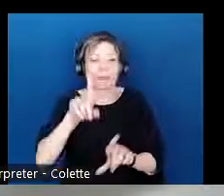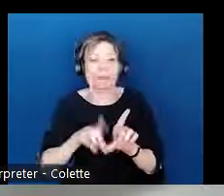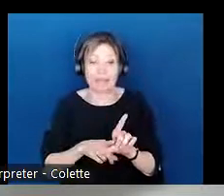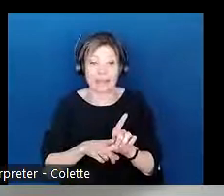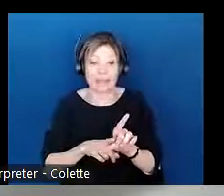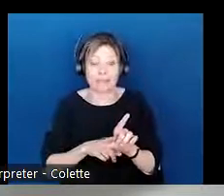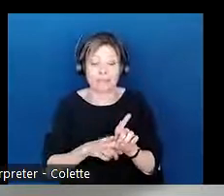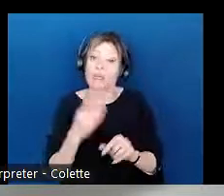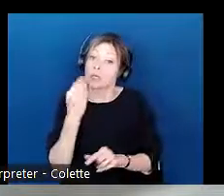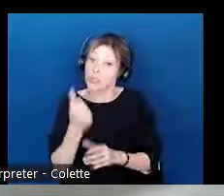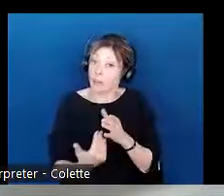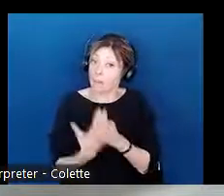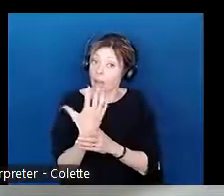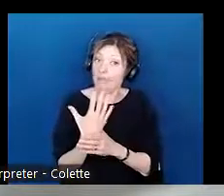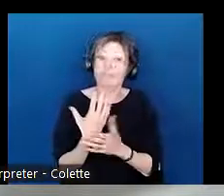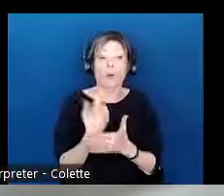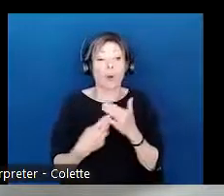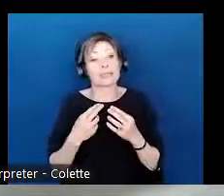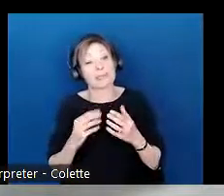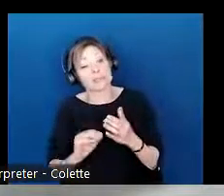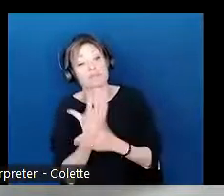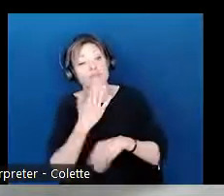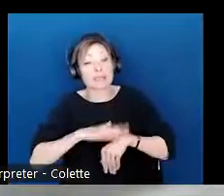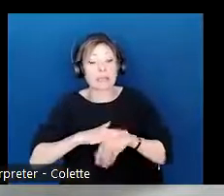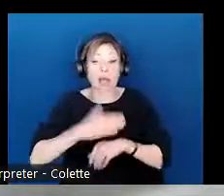um plants that only flower in the spring in the summer and it does flower in the winter